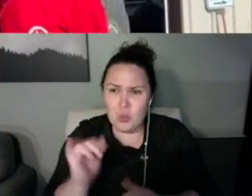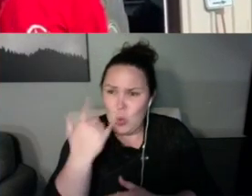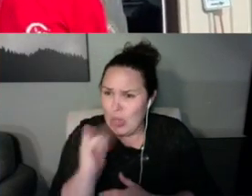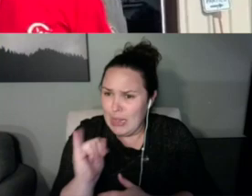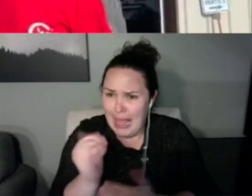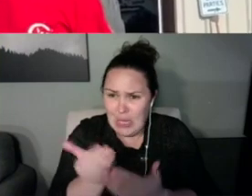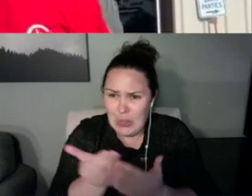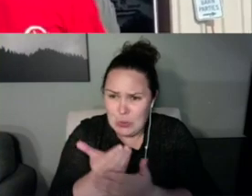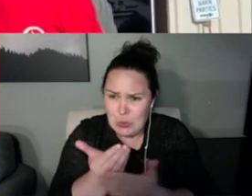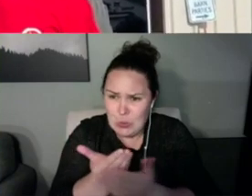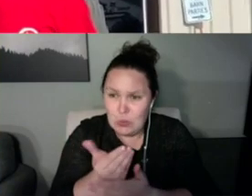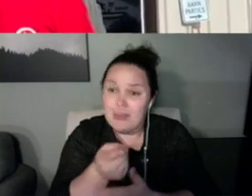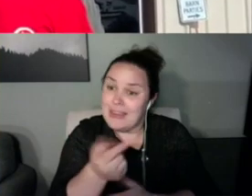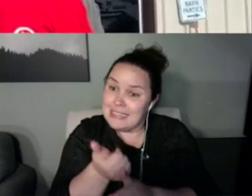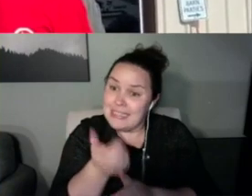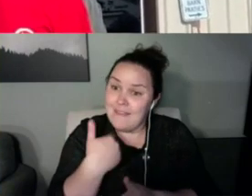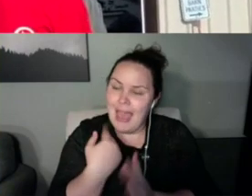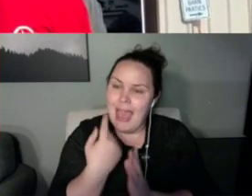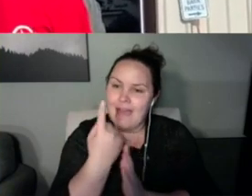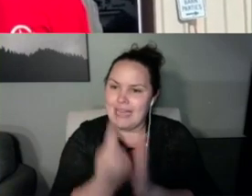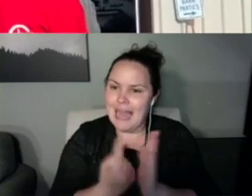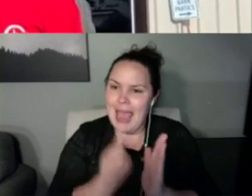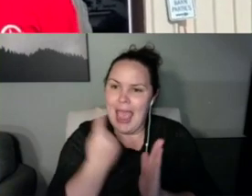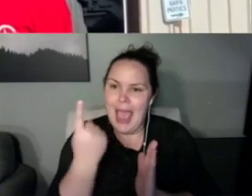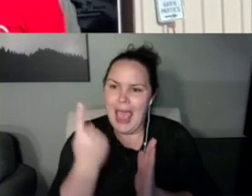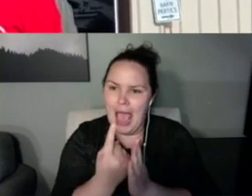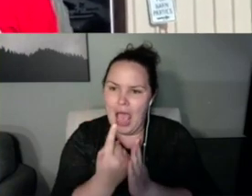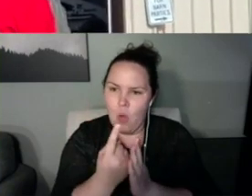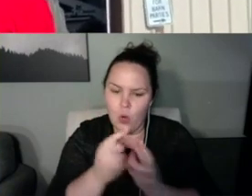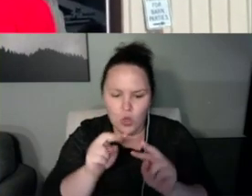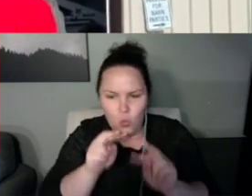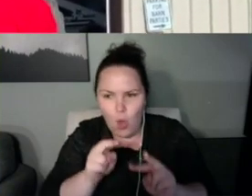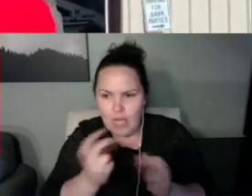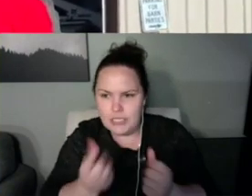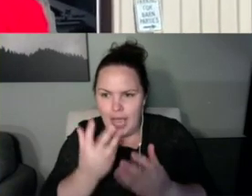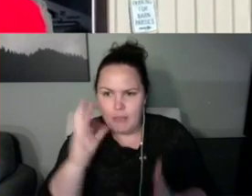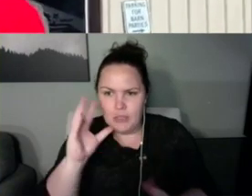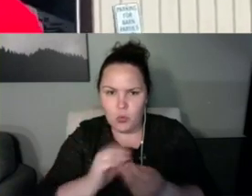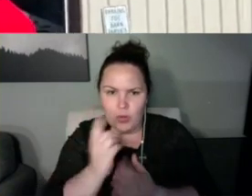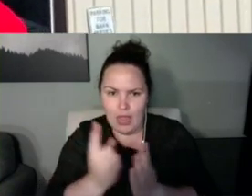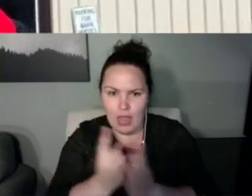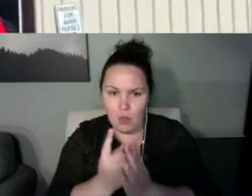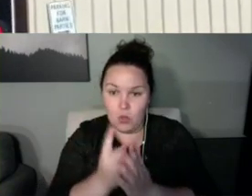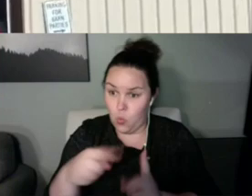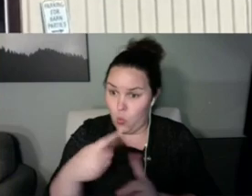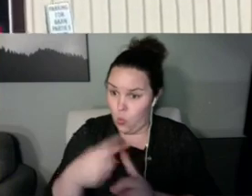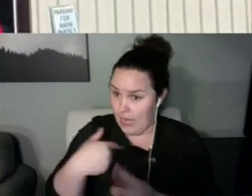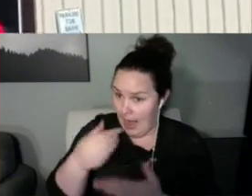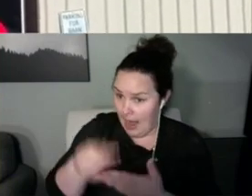In fact, it has an hour meter on it. And when I was looking, when I first got the tractor